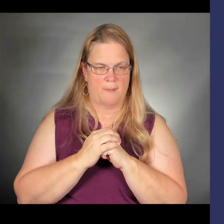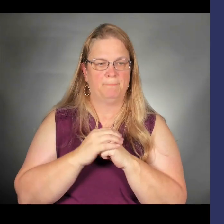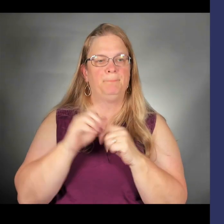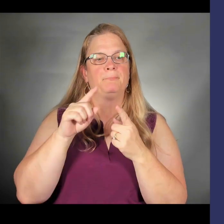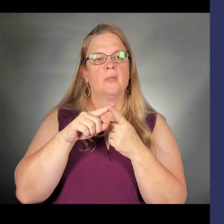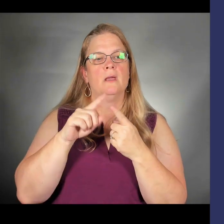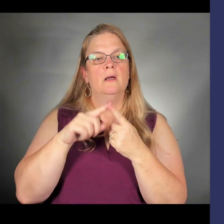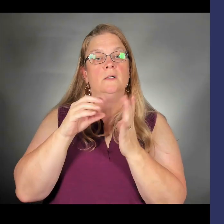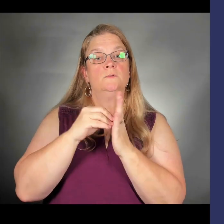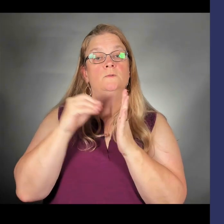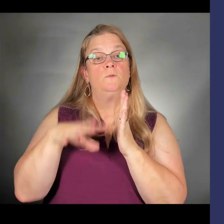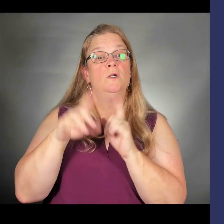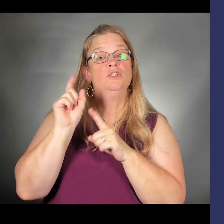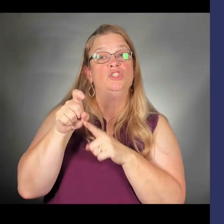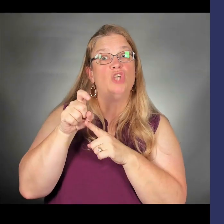or post threat.